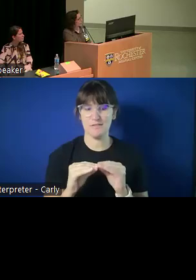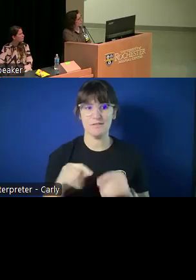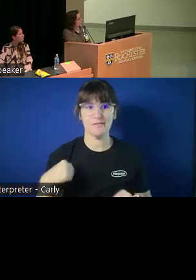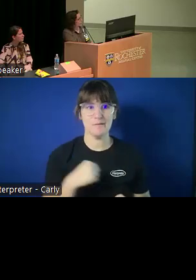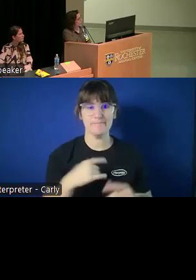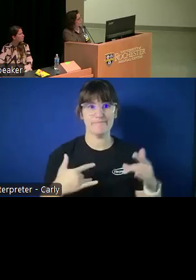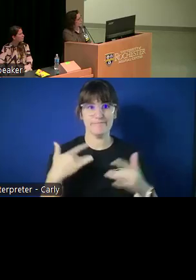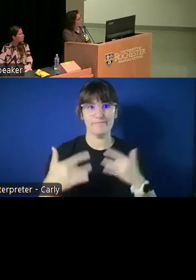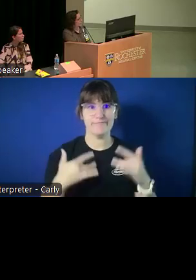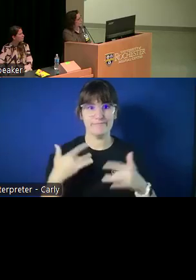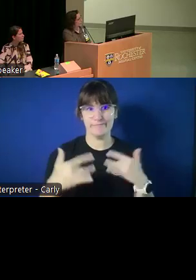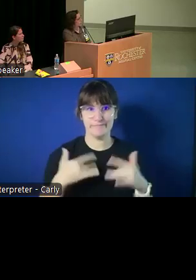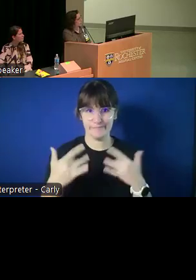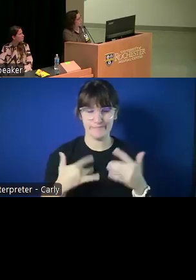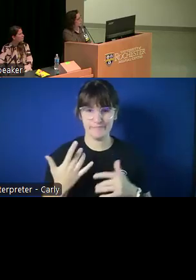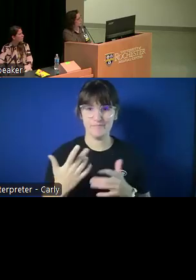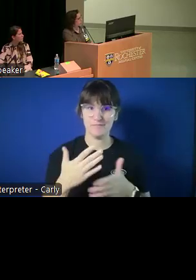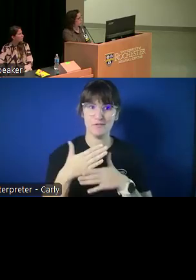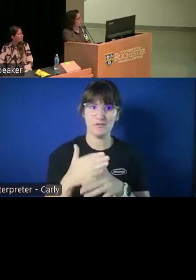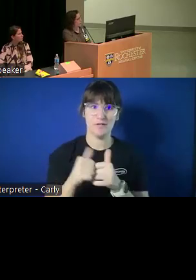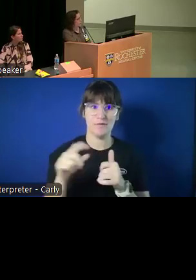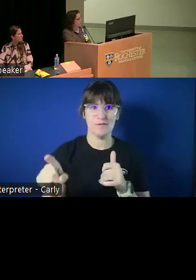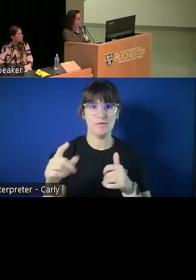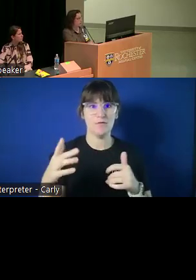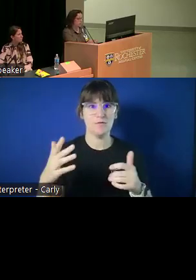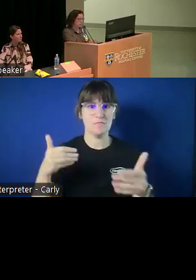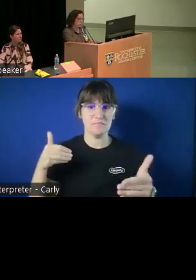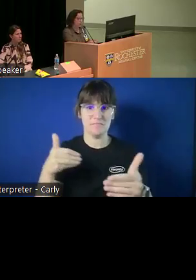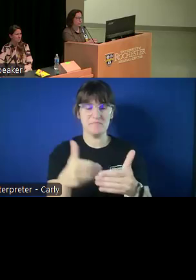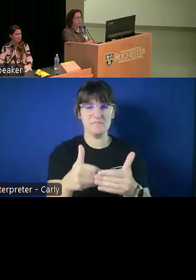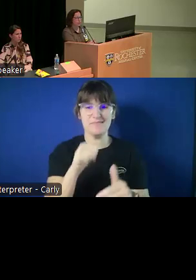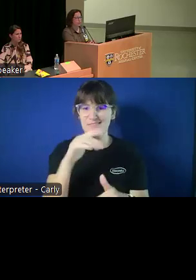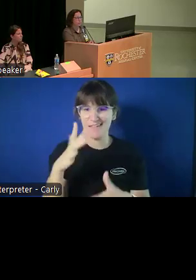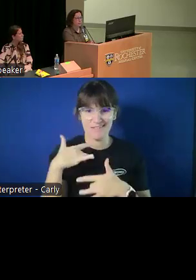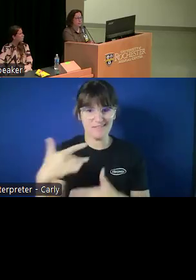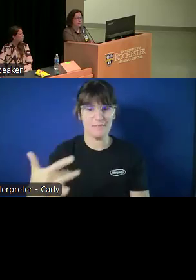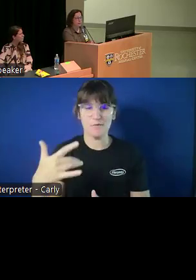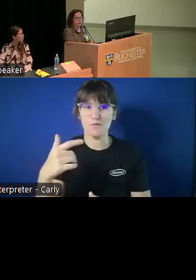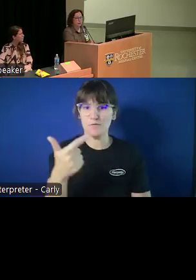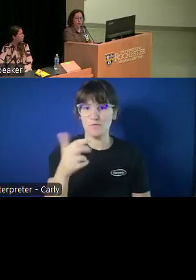excited uh to share with you what's coming up this is not a typical grand round session but instead